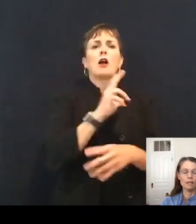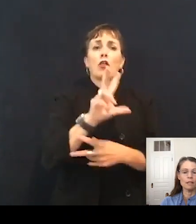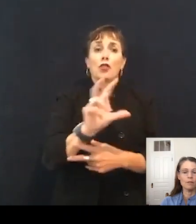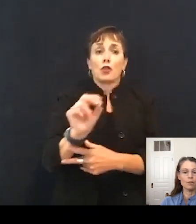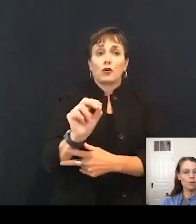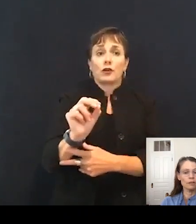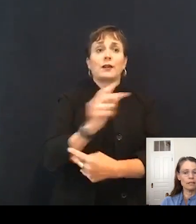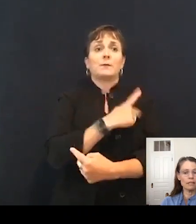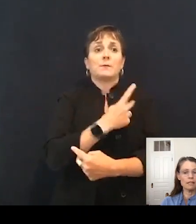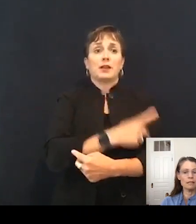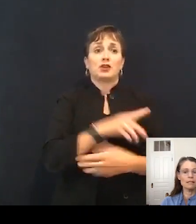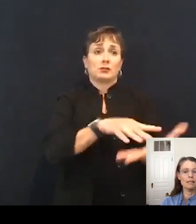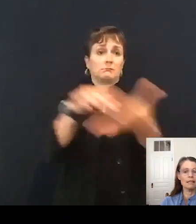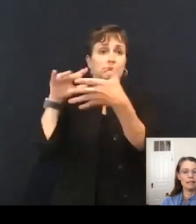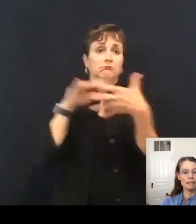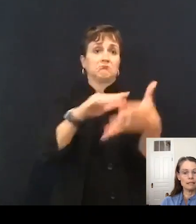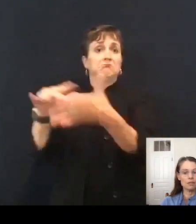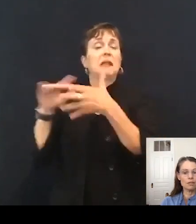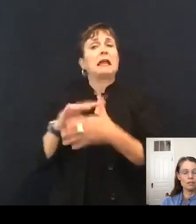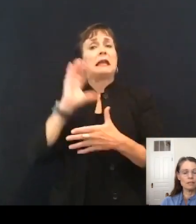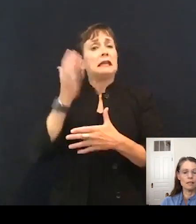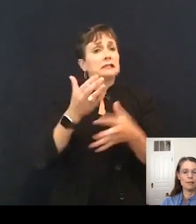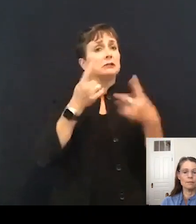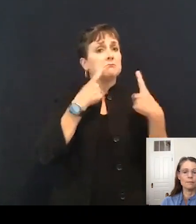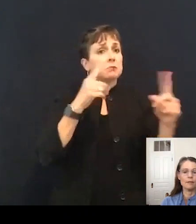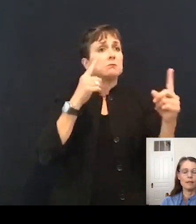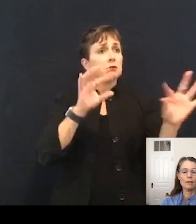They're currently conducting an extension study.